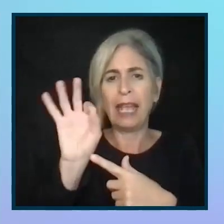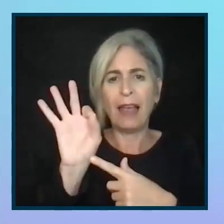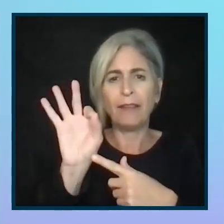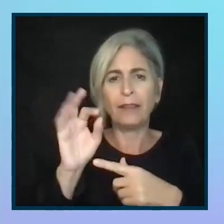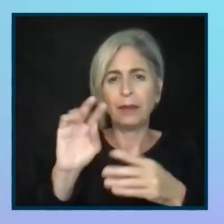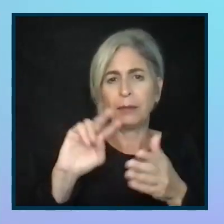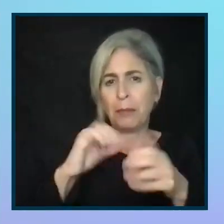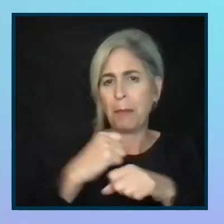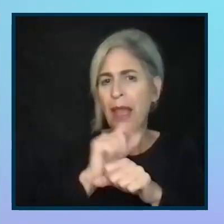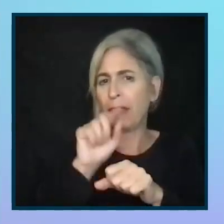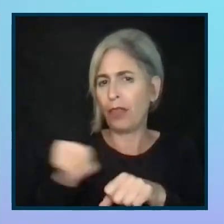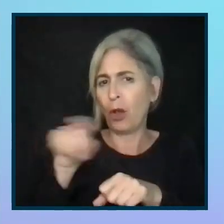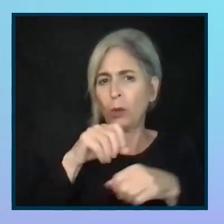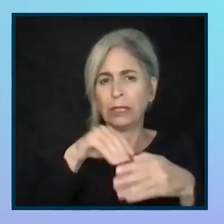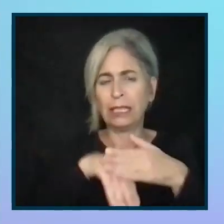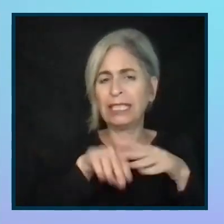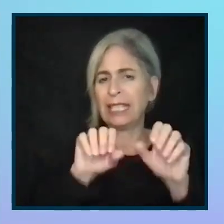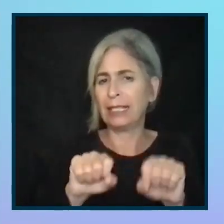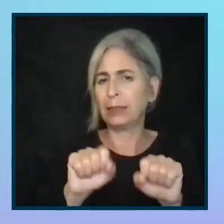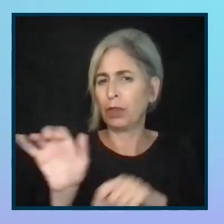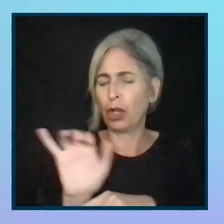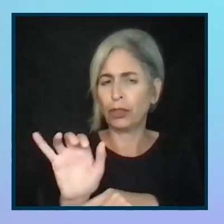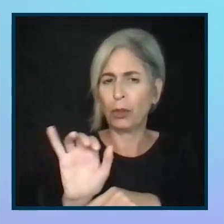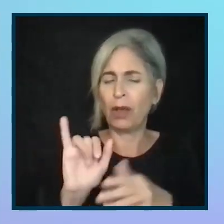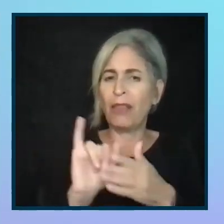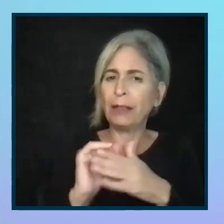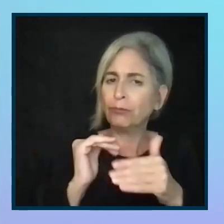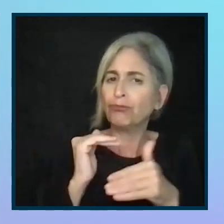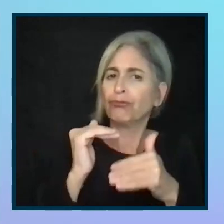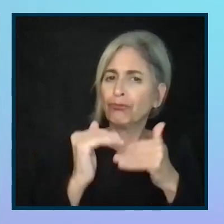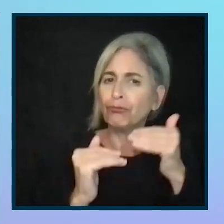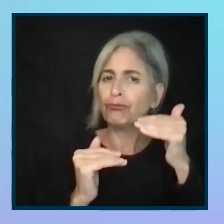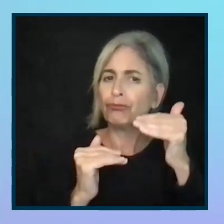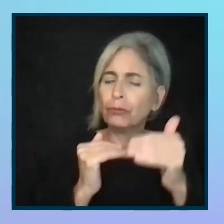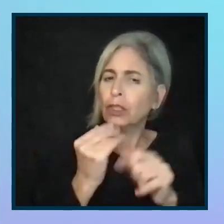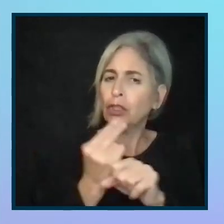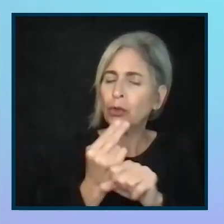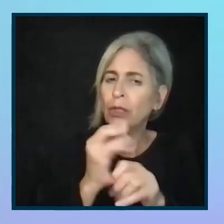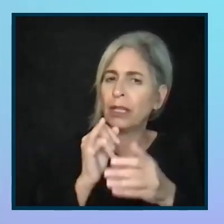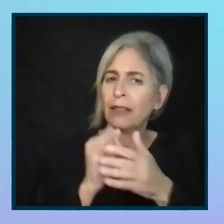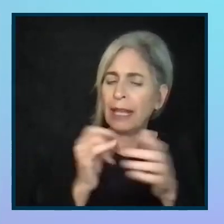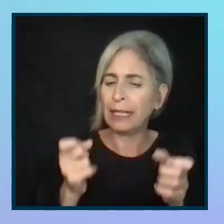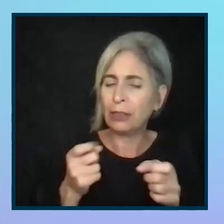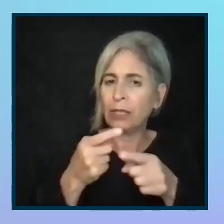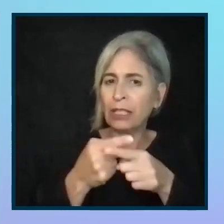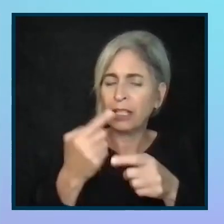And so it was just easing in and using that intersectionality as best as we could